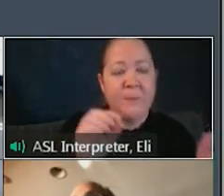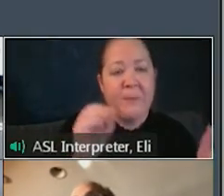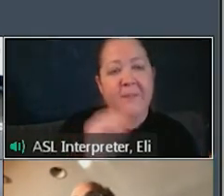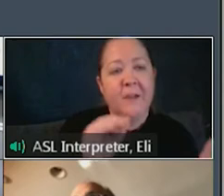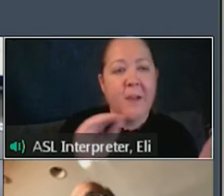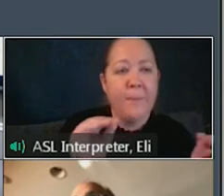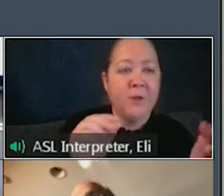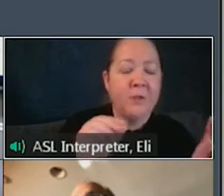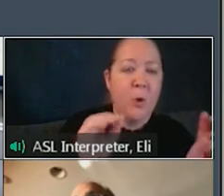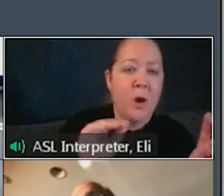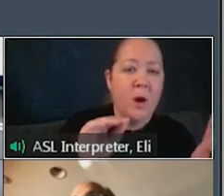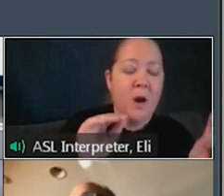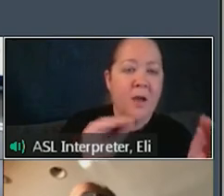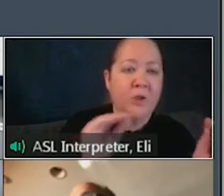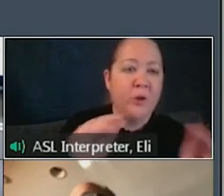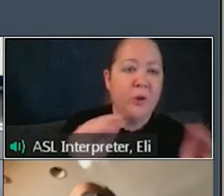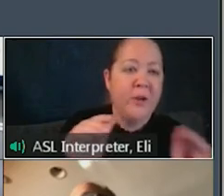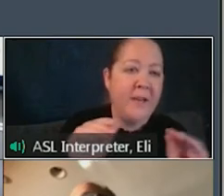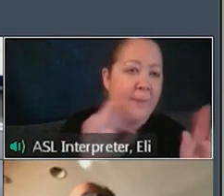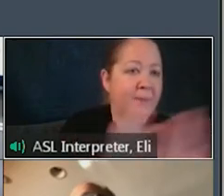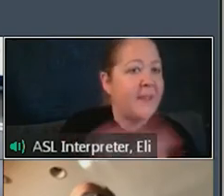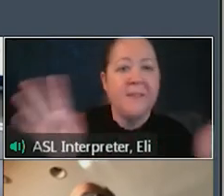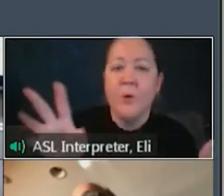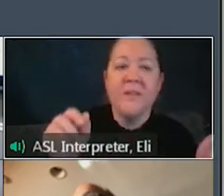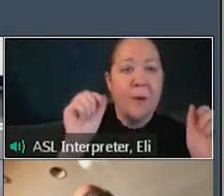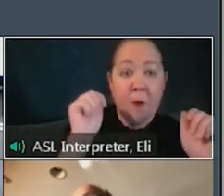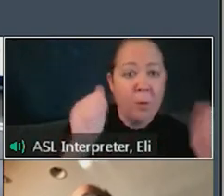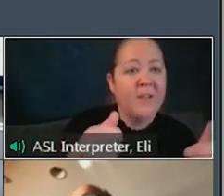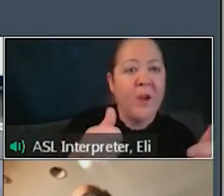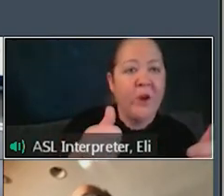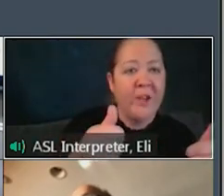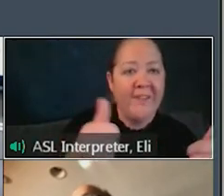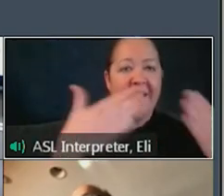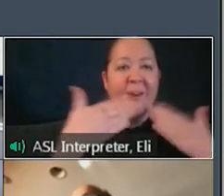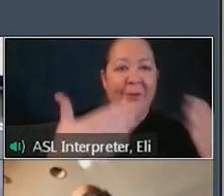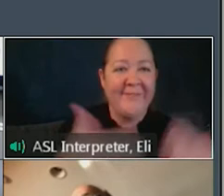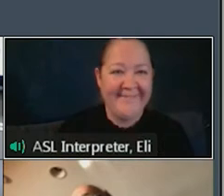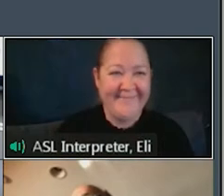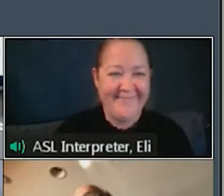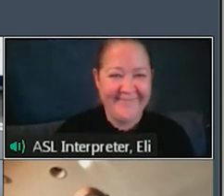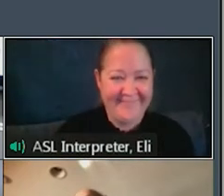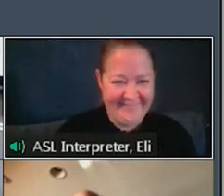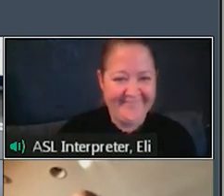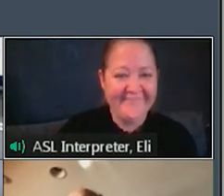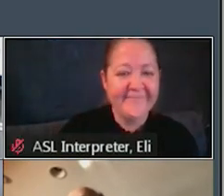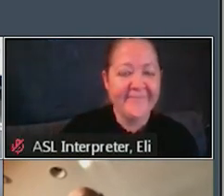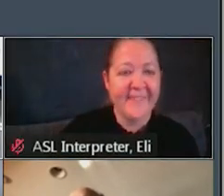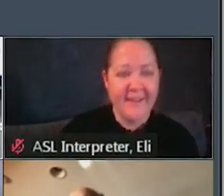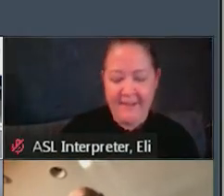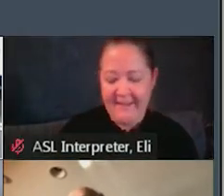its specific numbers or names but that its the only time otherwise we are good. Okay, wonderful. Thank you. Okay. I'm sorry, Mr.